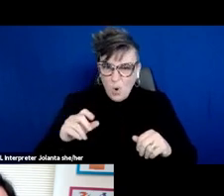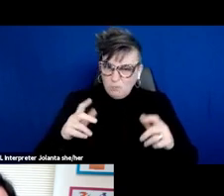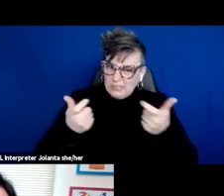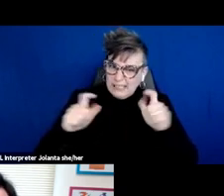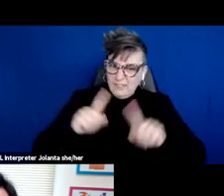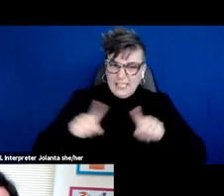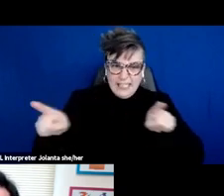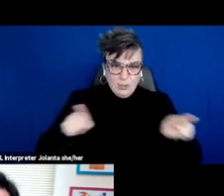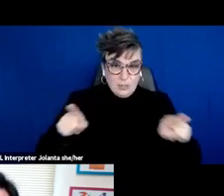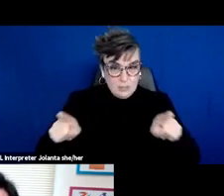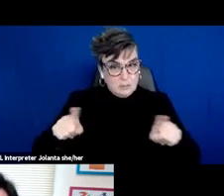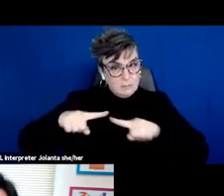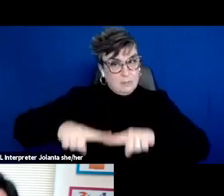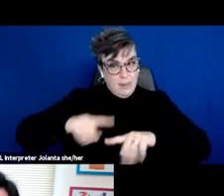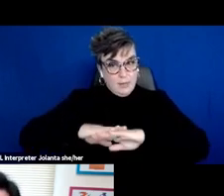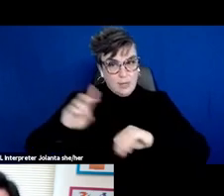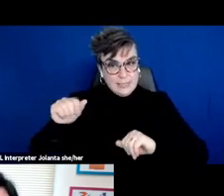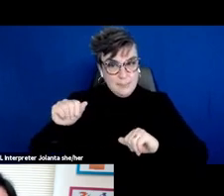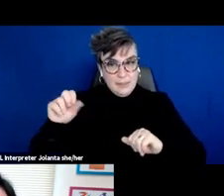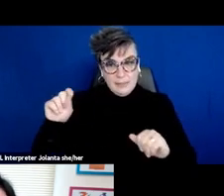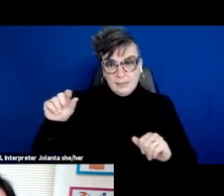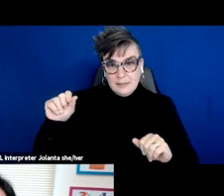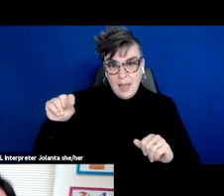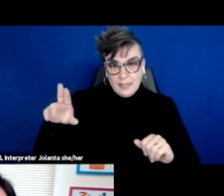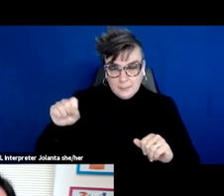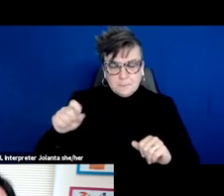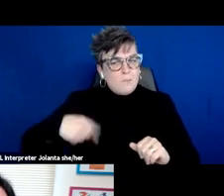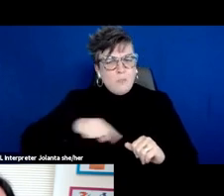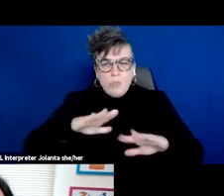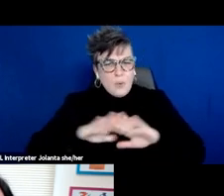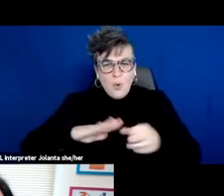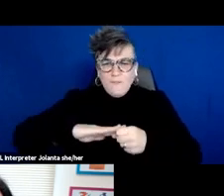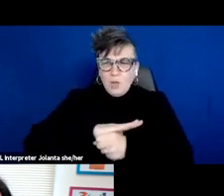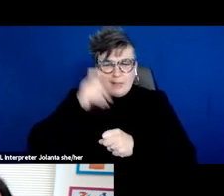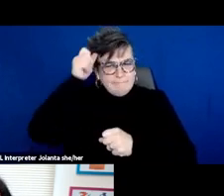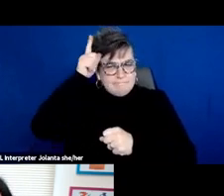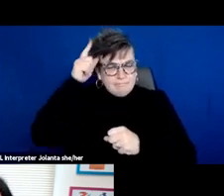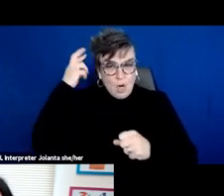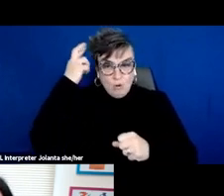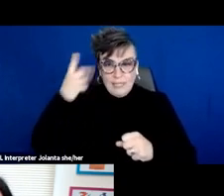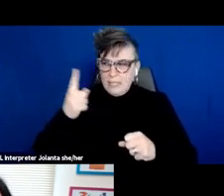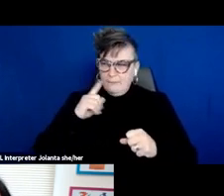status. And while we don't fully understand the reasons for similar rates of pregnancy